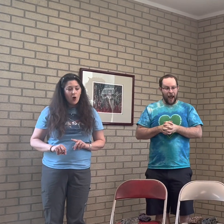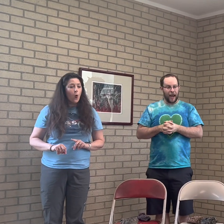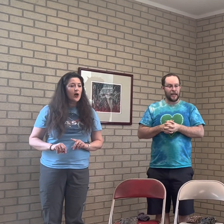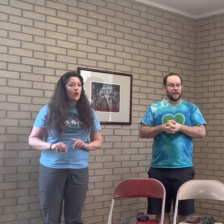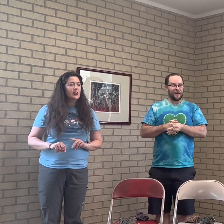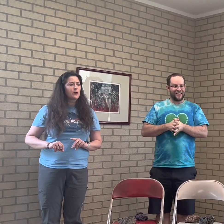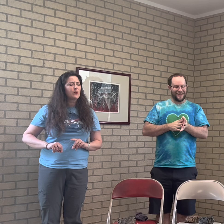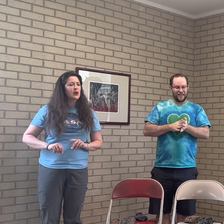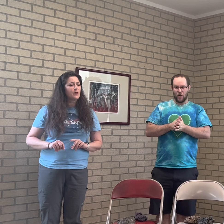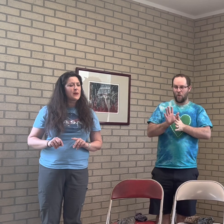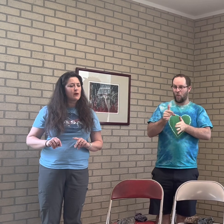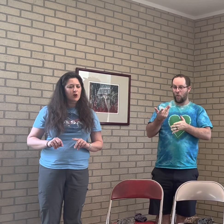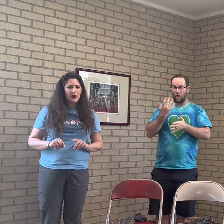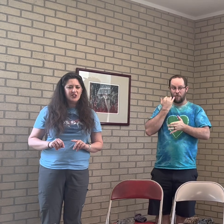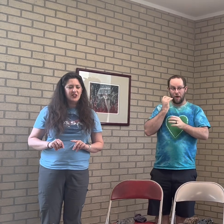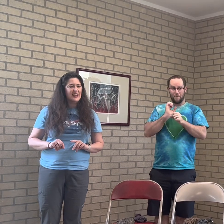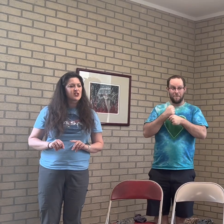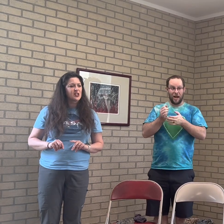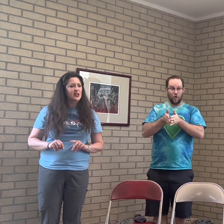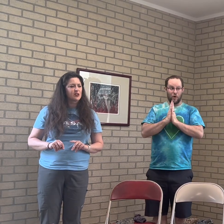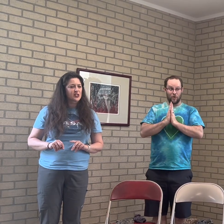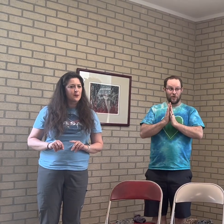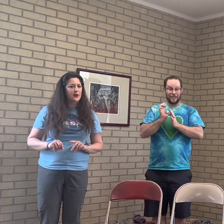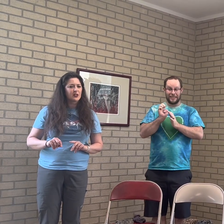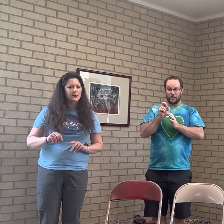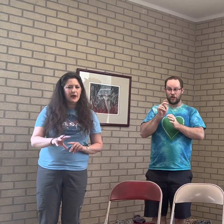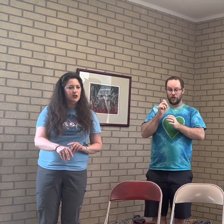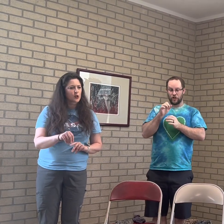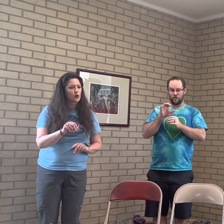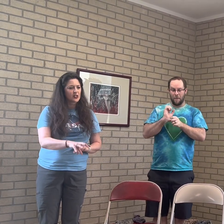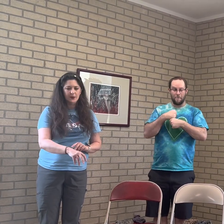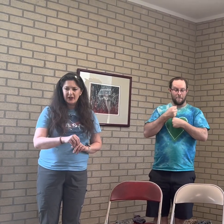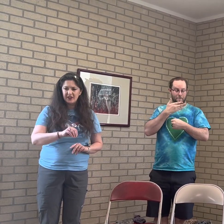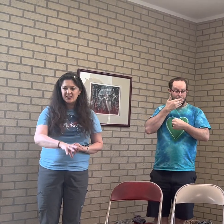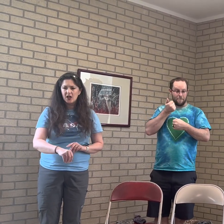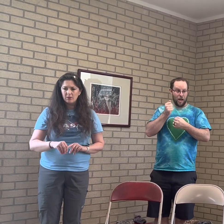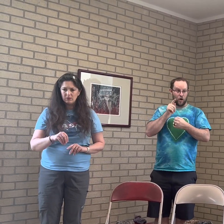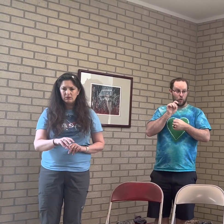Dr. Shannon: What if we made a request to the engineers to make us better tools to pick things up?